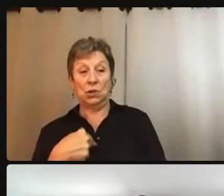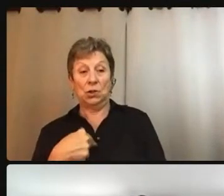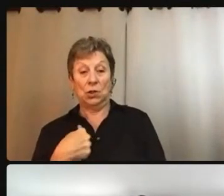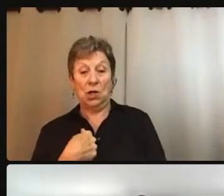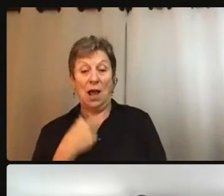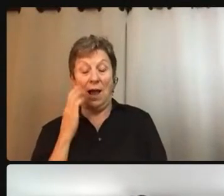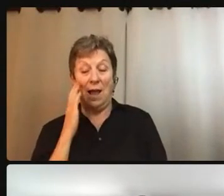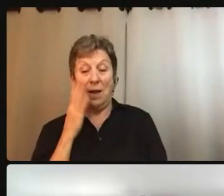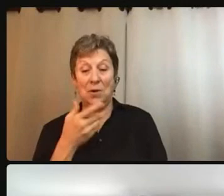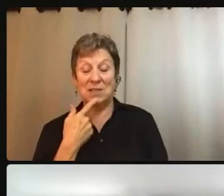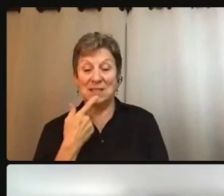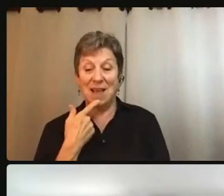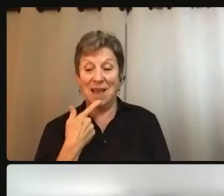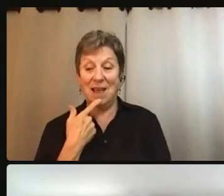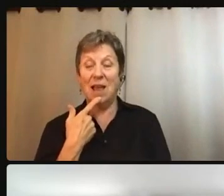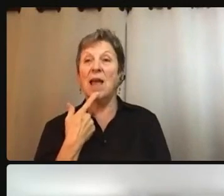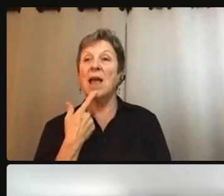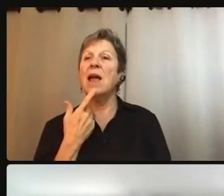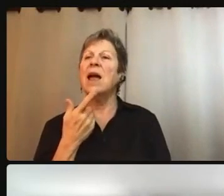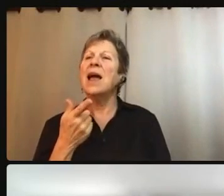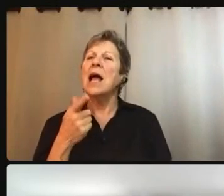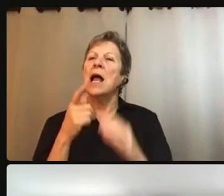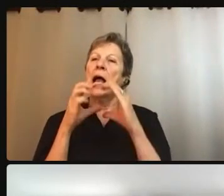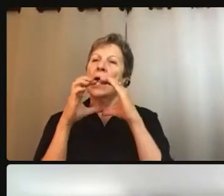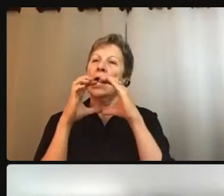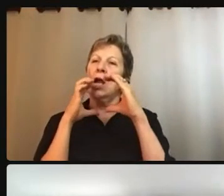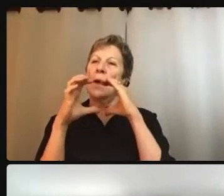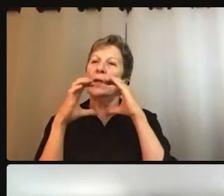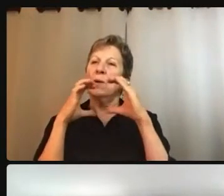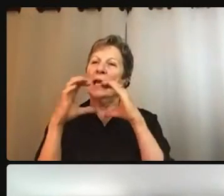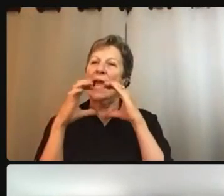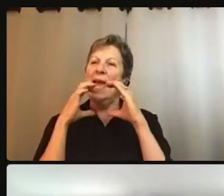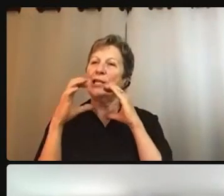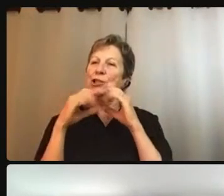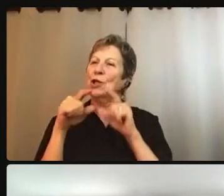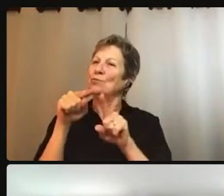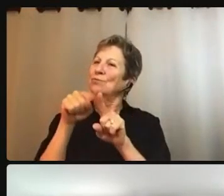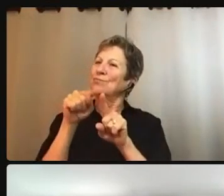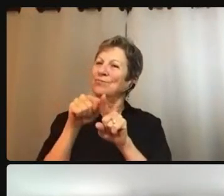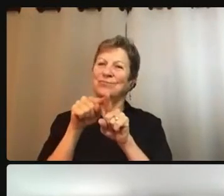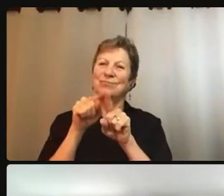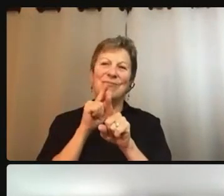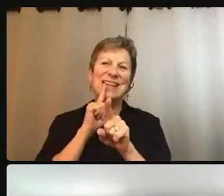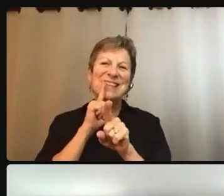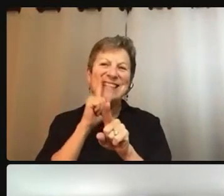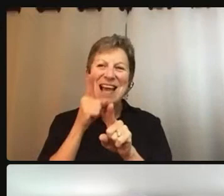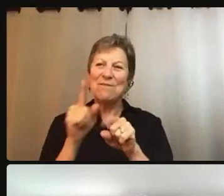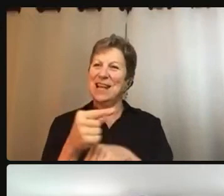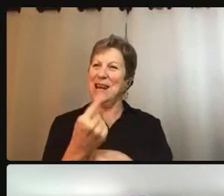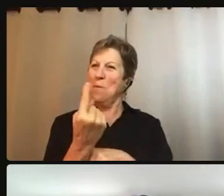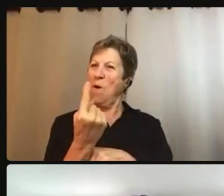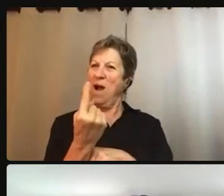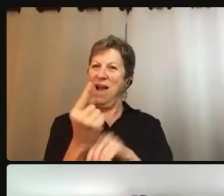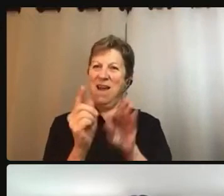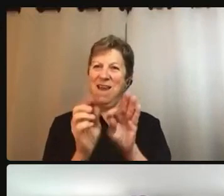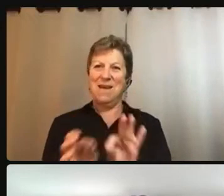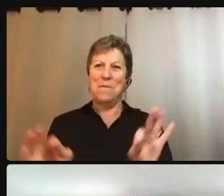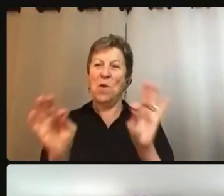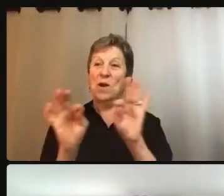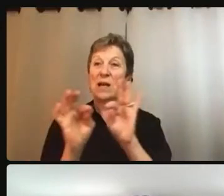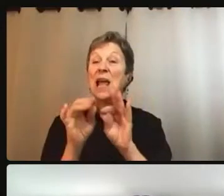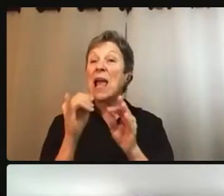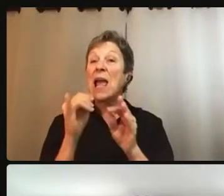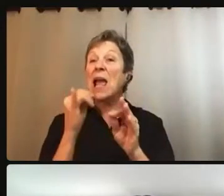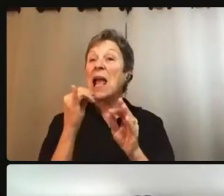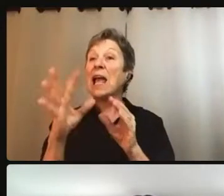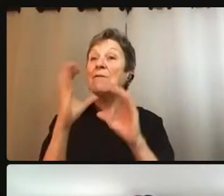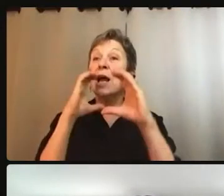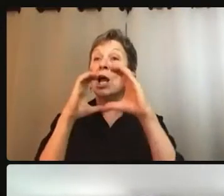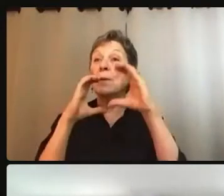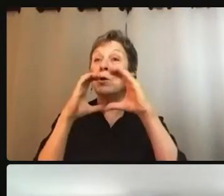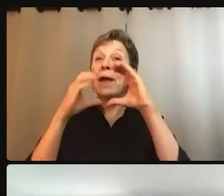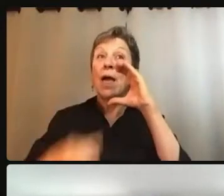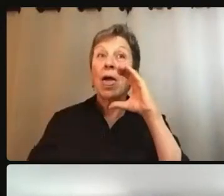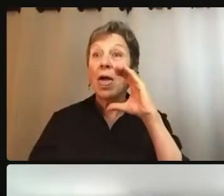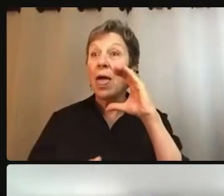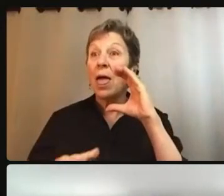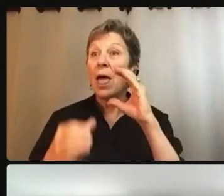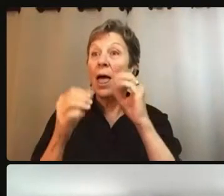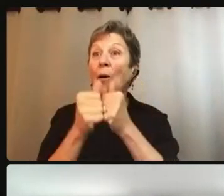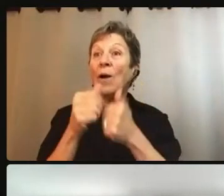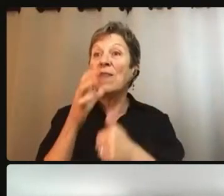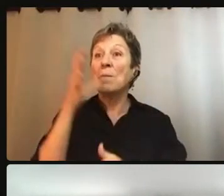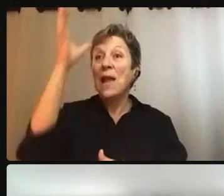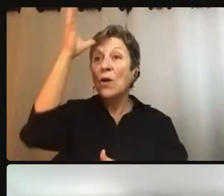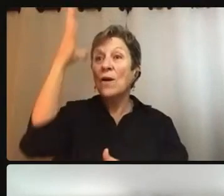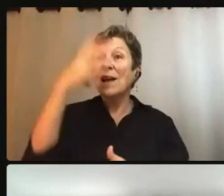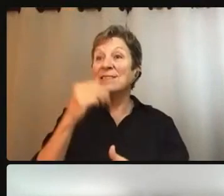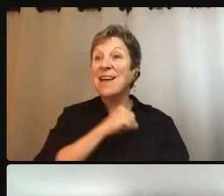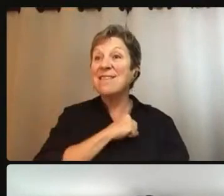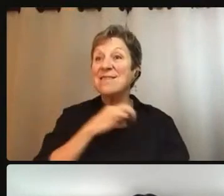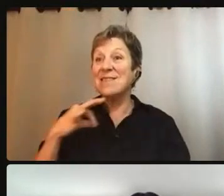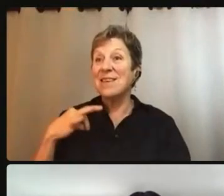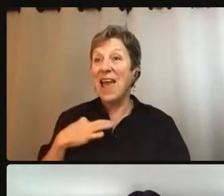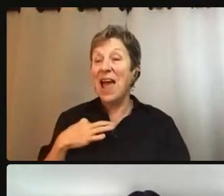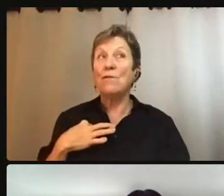I WOULD REALLY SAY